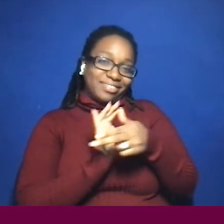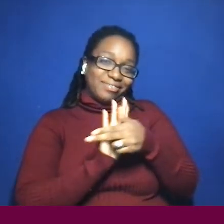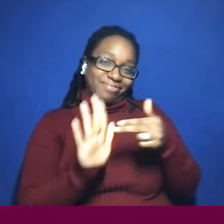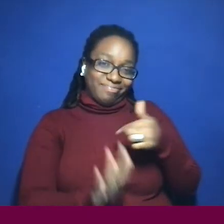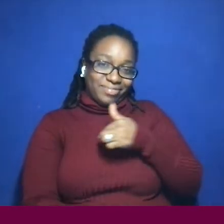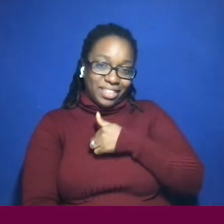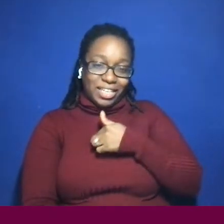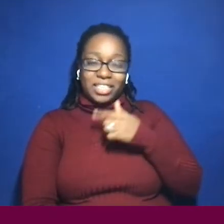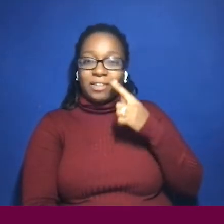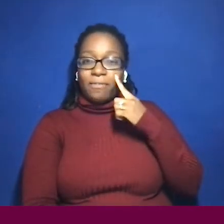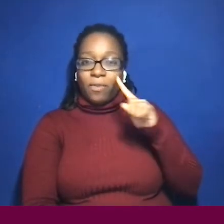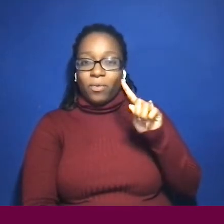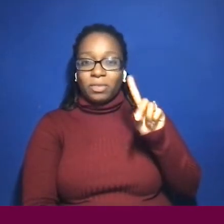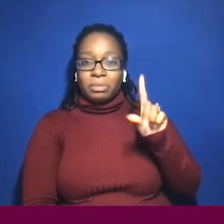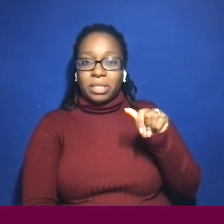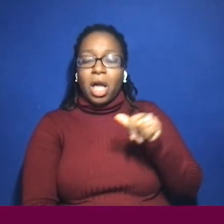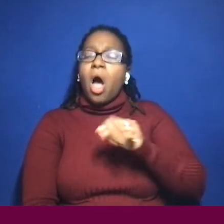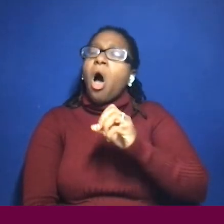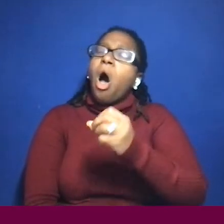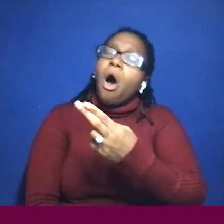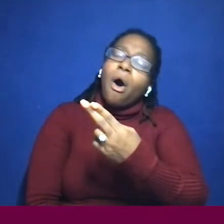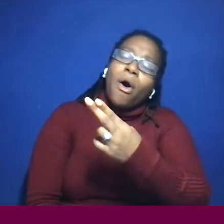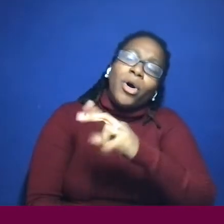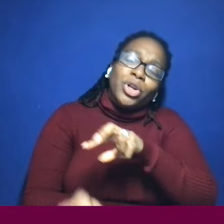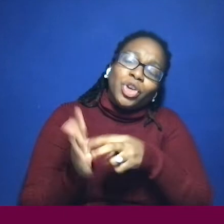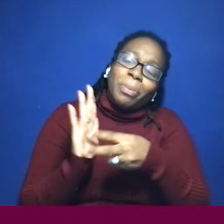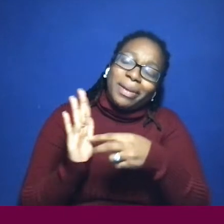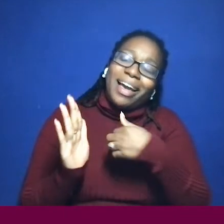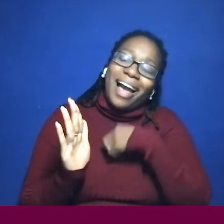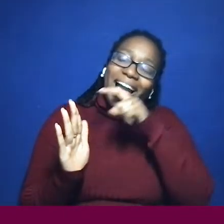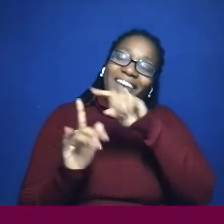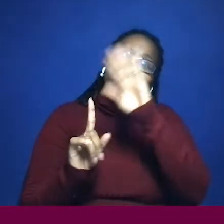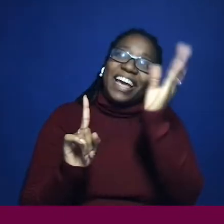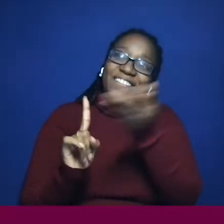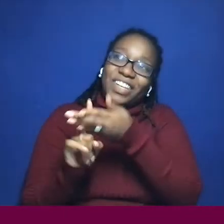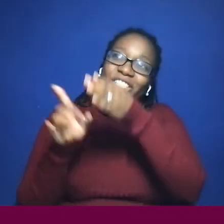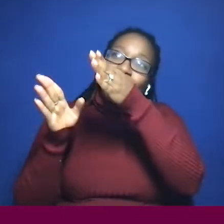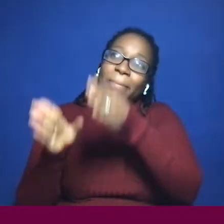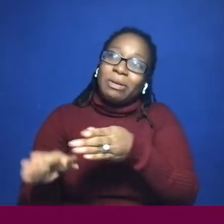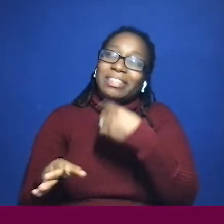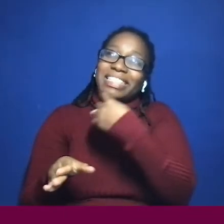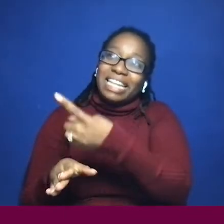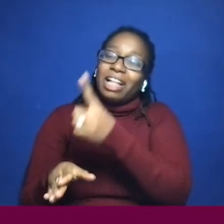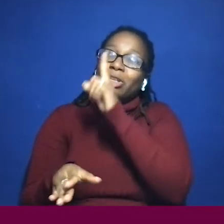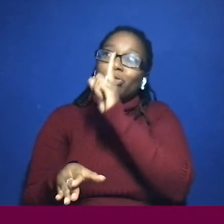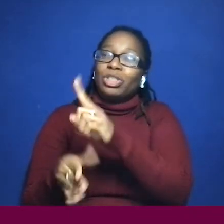Sheri Fink: Oh, right. Like you have to convince to tell a worthwhile story. Yeah.